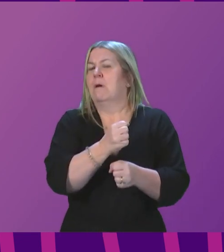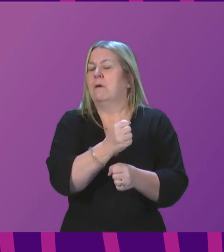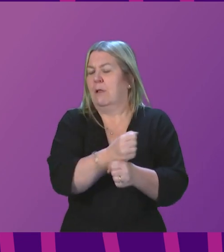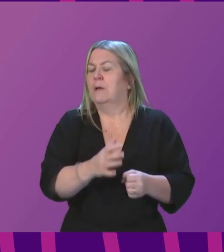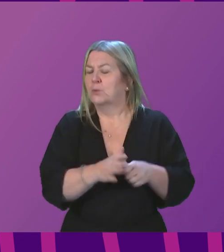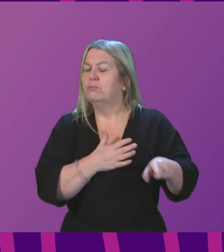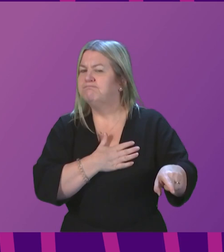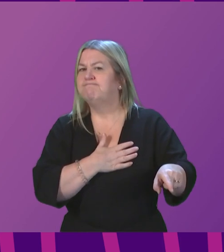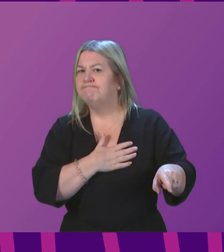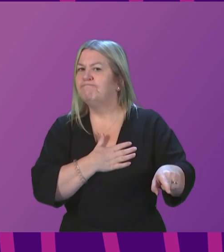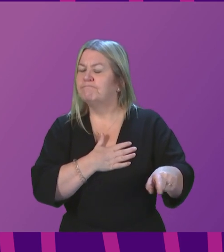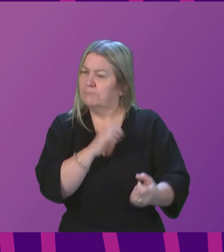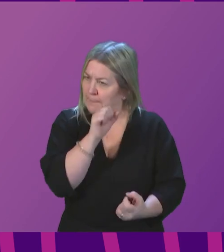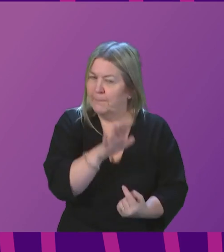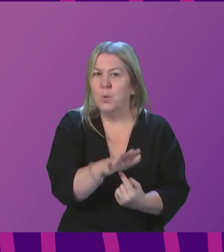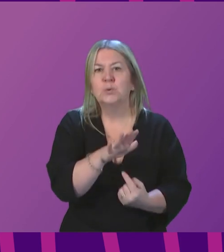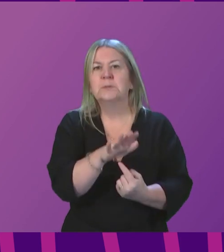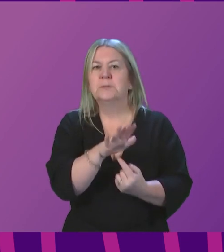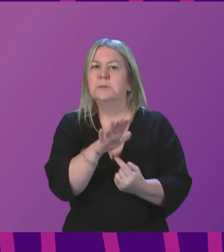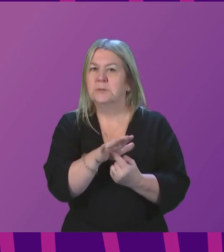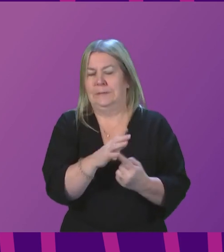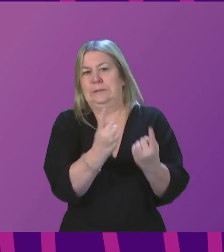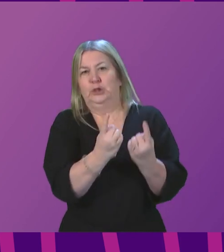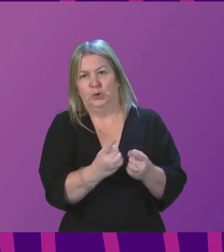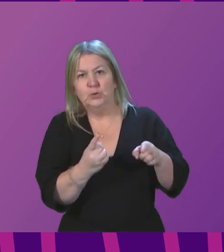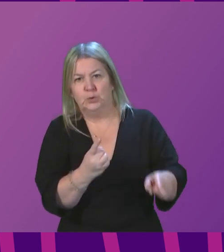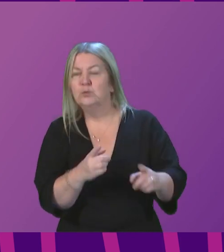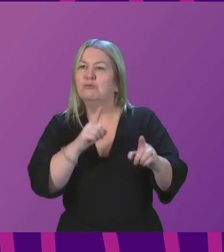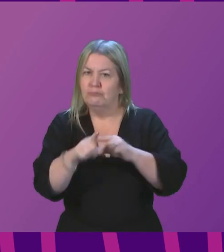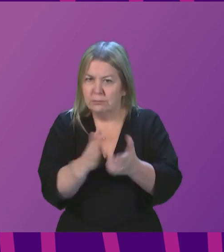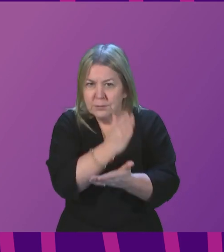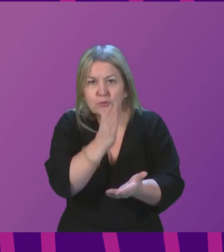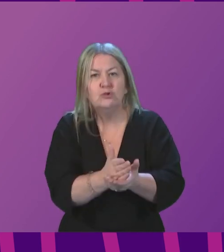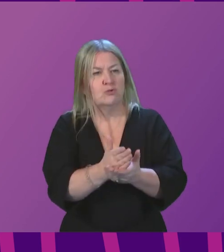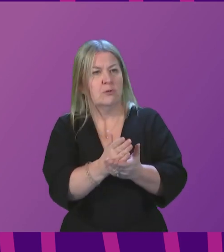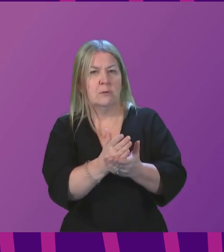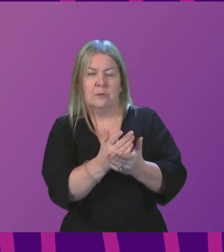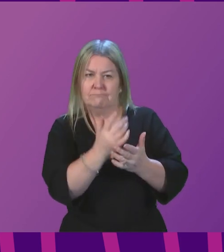The Government is taking steps to ensure that single building assessments take place. I will ask the Cabinet Secretary for Social Justice, Housing and Local Government to write